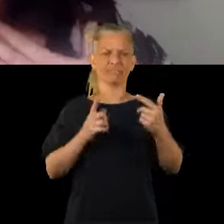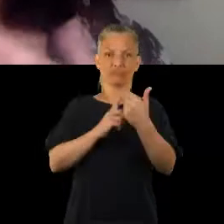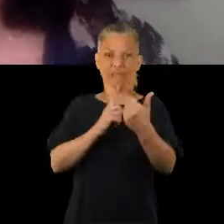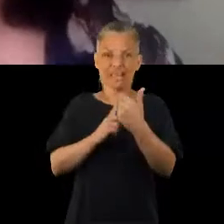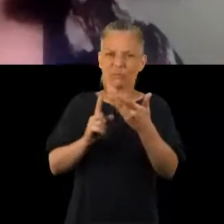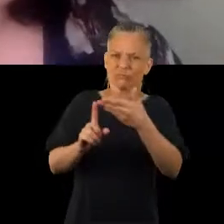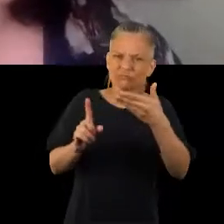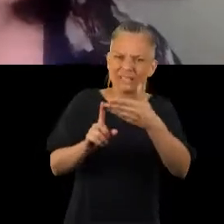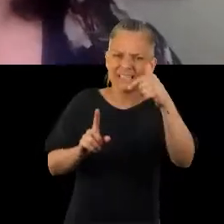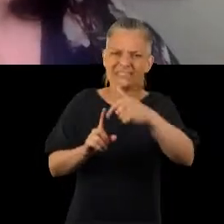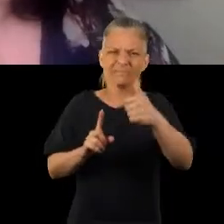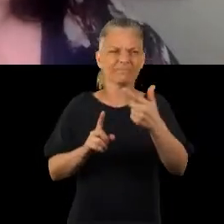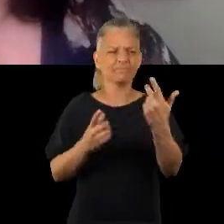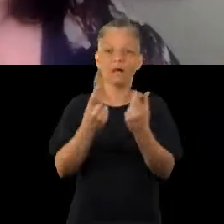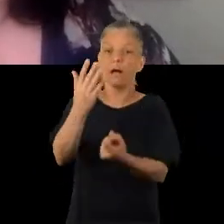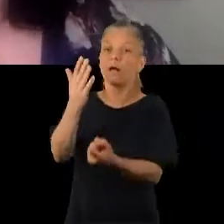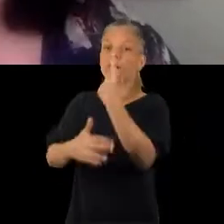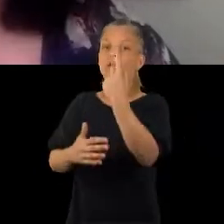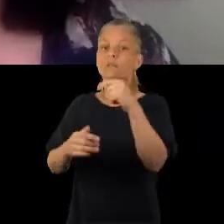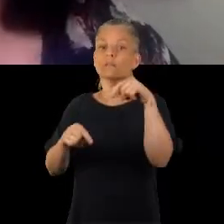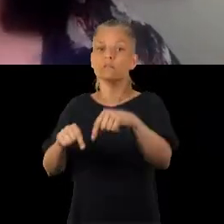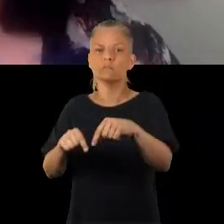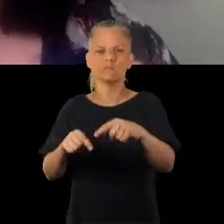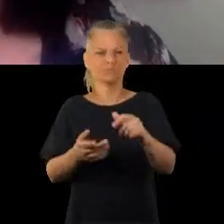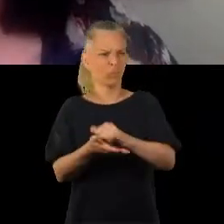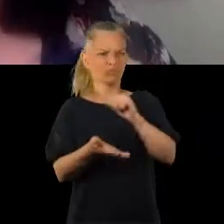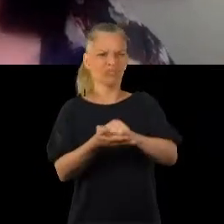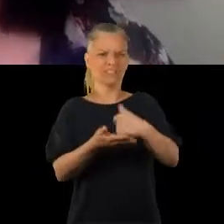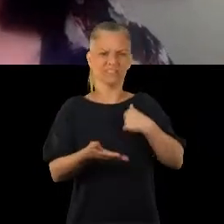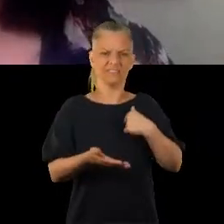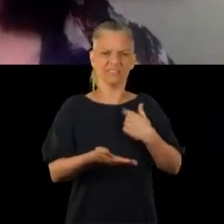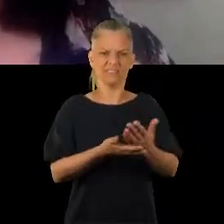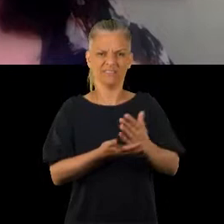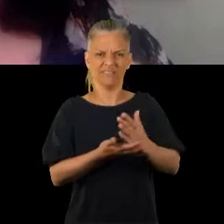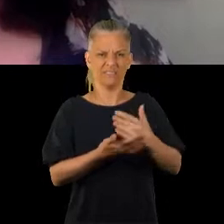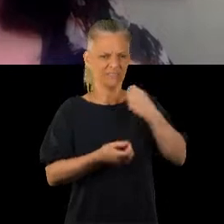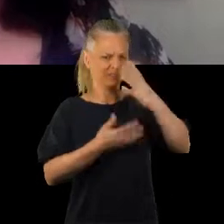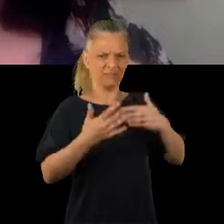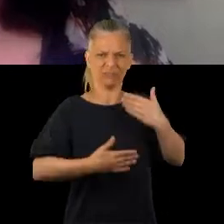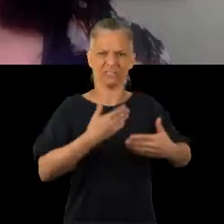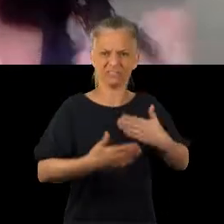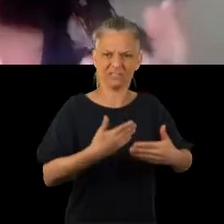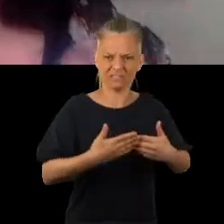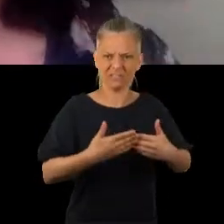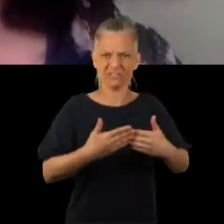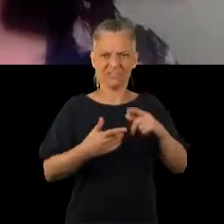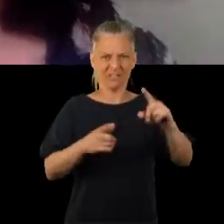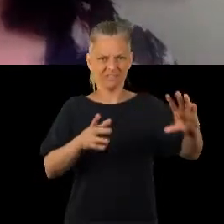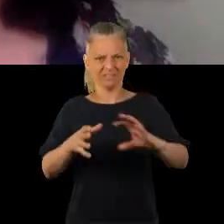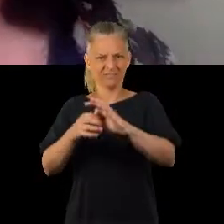was experiencing that wasn’t right. During my career, I’ve worked in all these weird and wonderful places and got great opportunities. Well, I’m saying weird and wonderful - in County